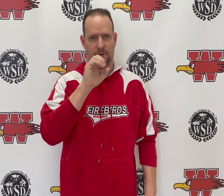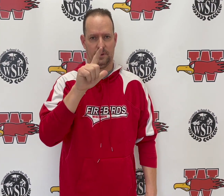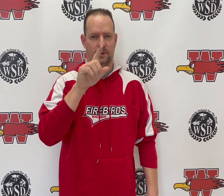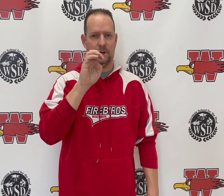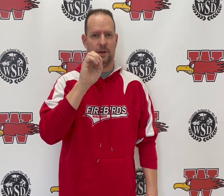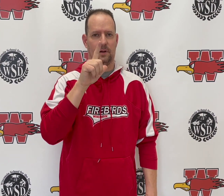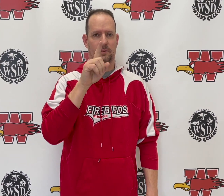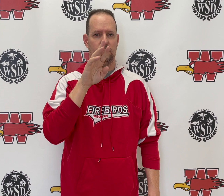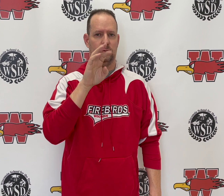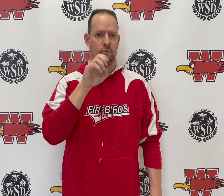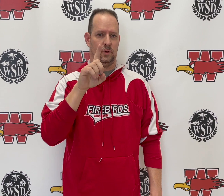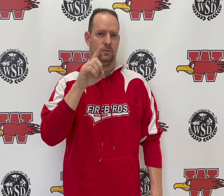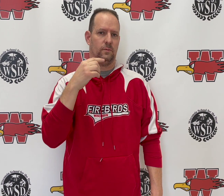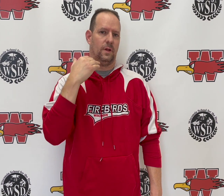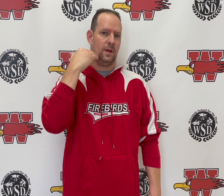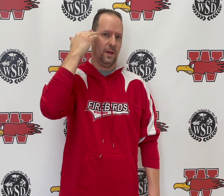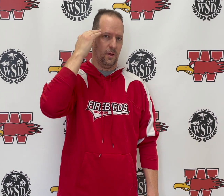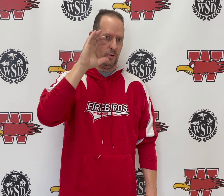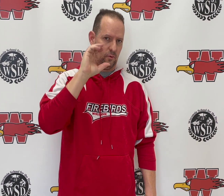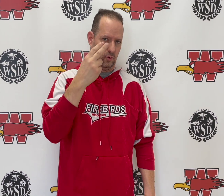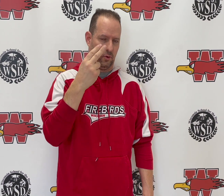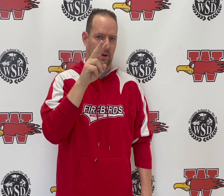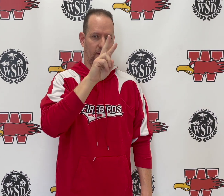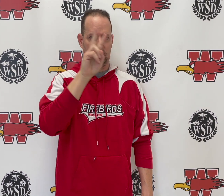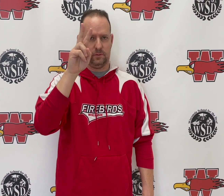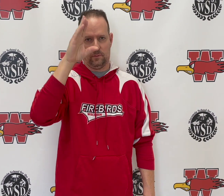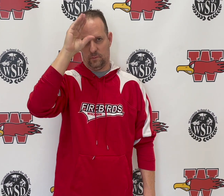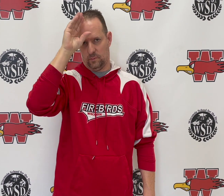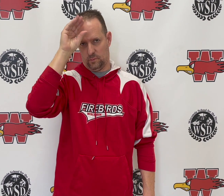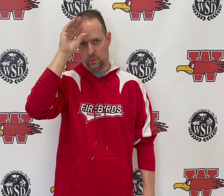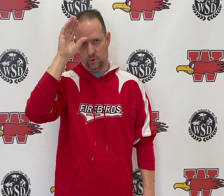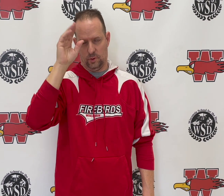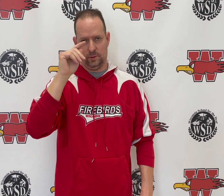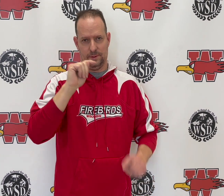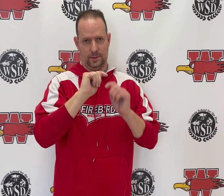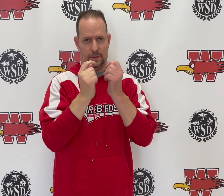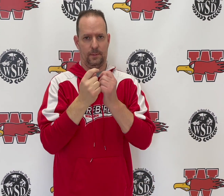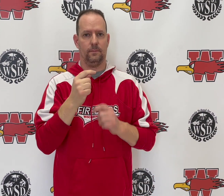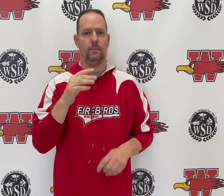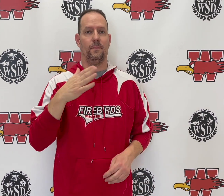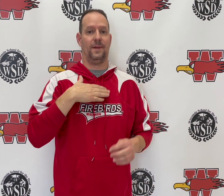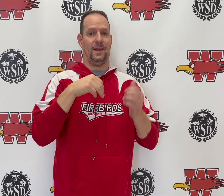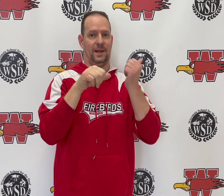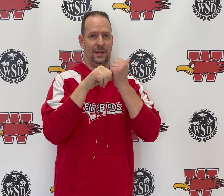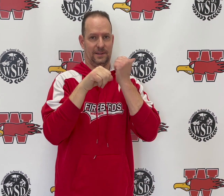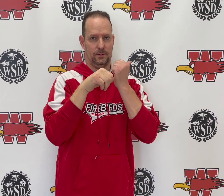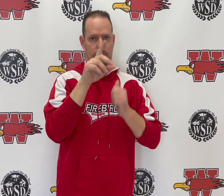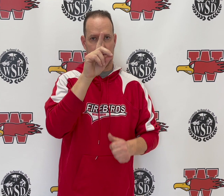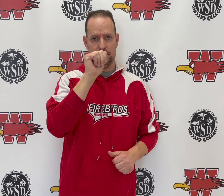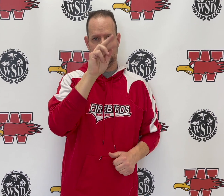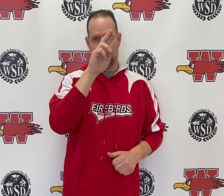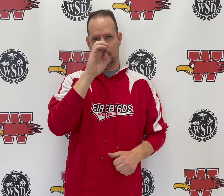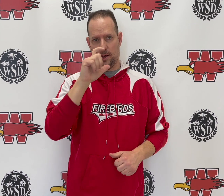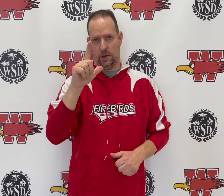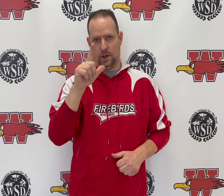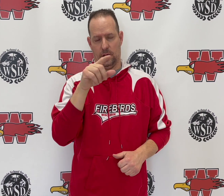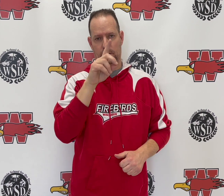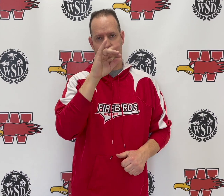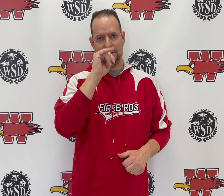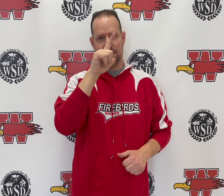Hi. I'm Michael Eldred. Head coach for varsity boys, and the assistant is Darrell Dilley.